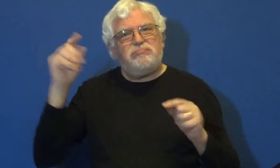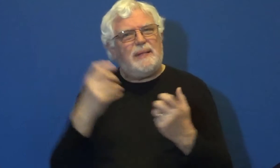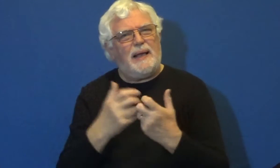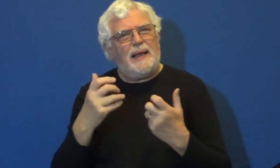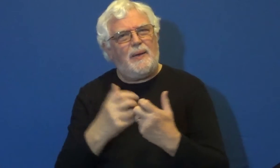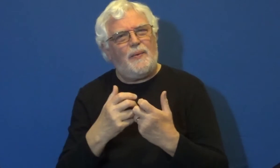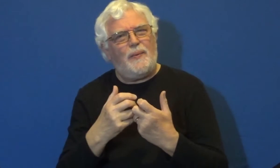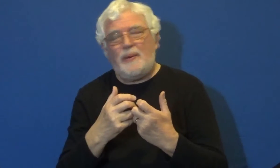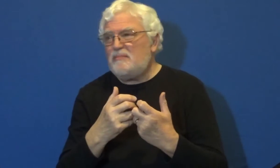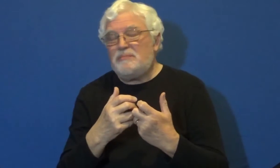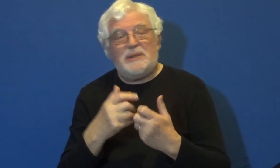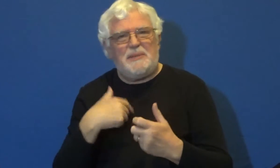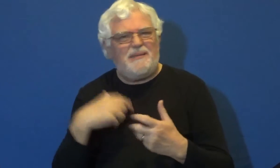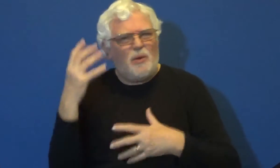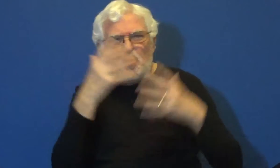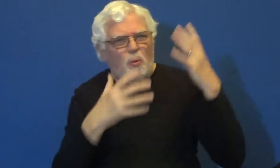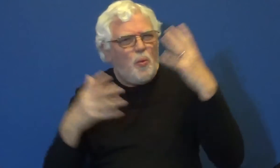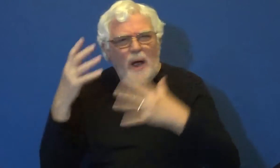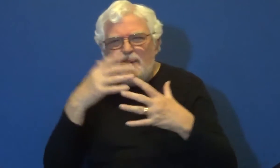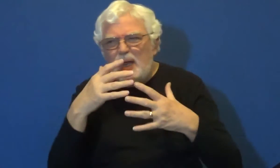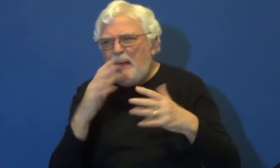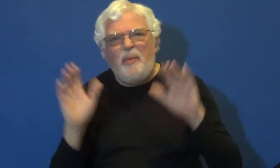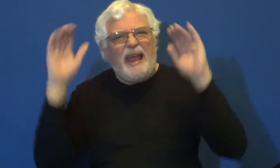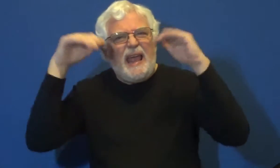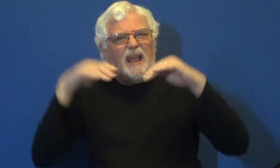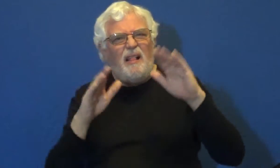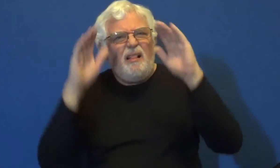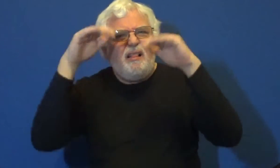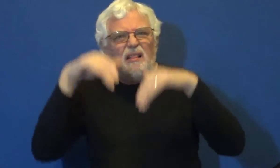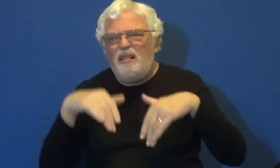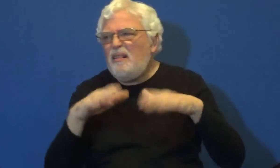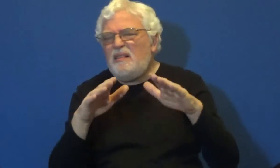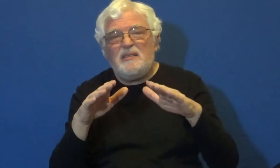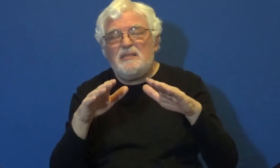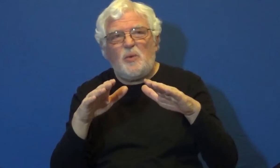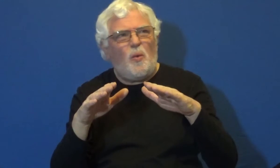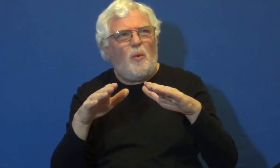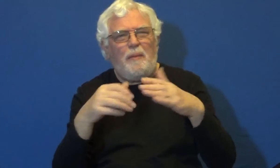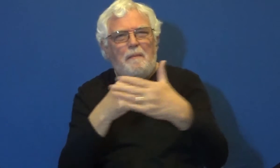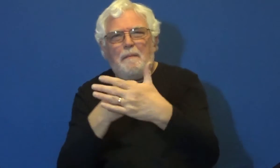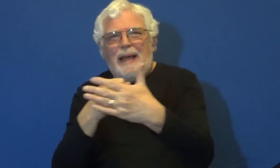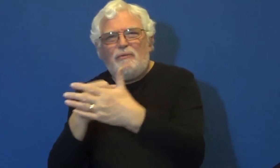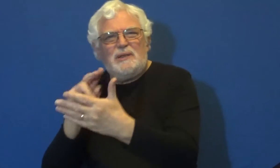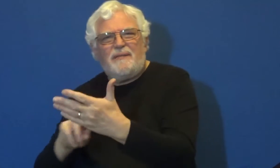I don't have to worry about the topography or the natural barriers to my progress, like